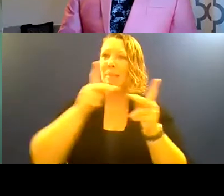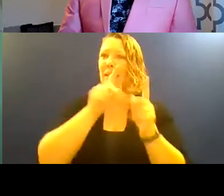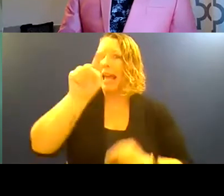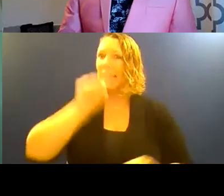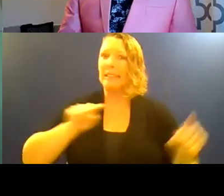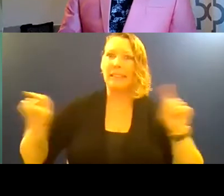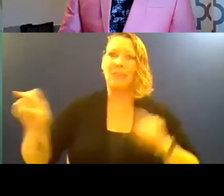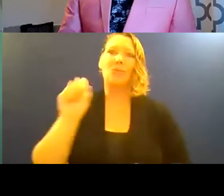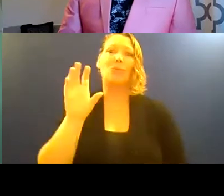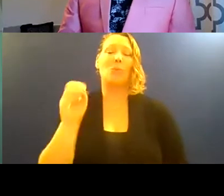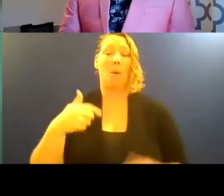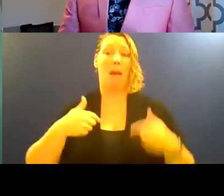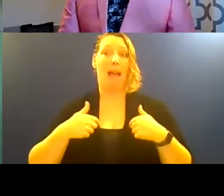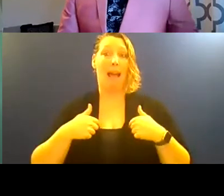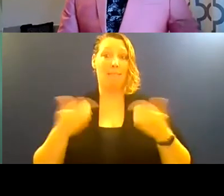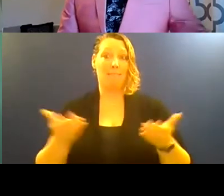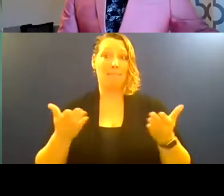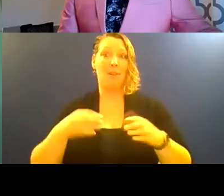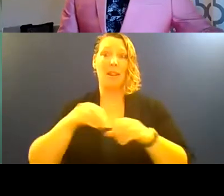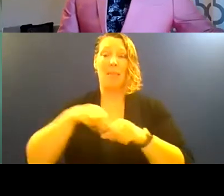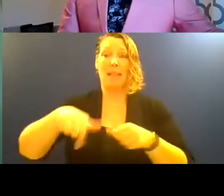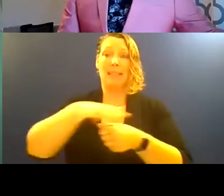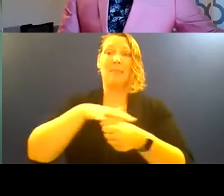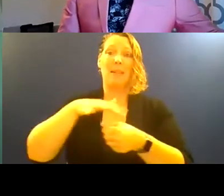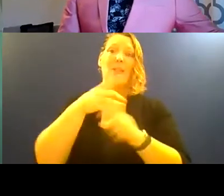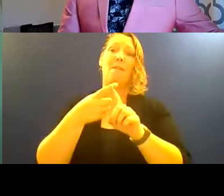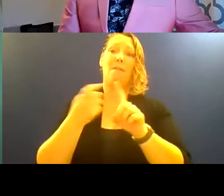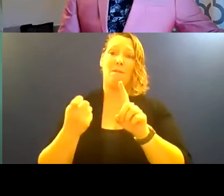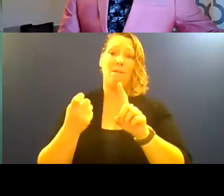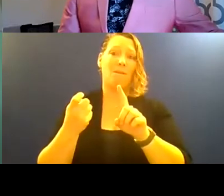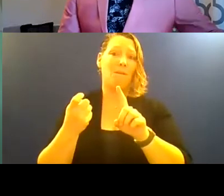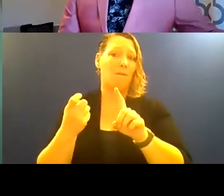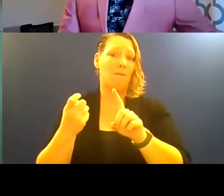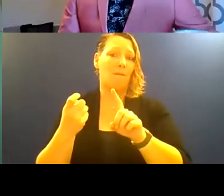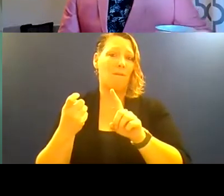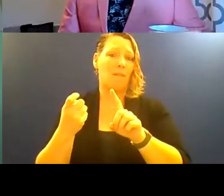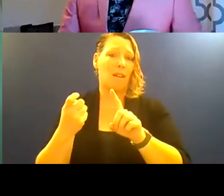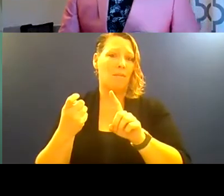So personally, I'm here in this space from the Nez Pierce Nimiipuu land